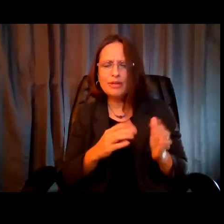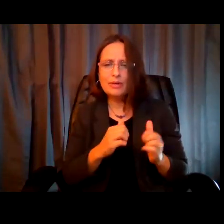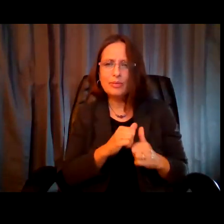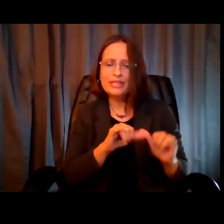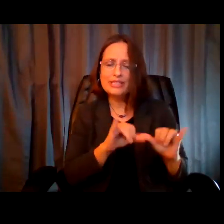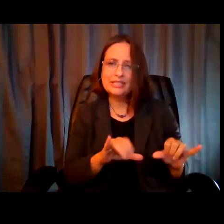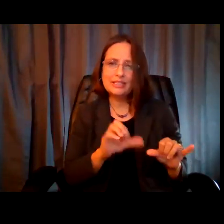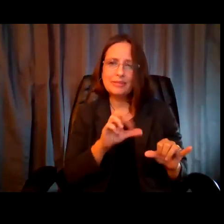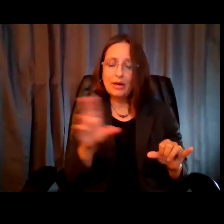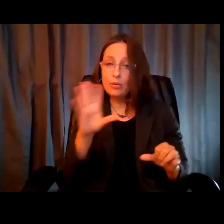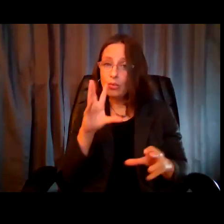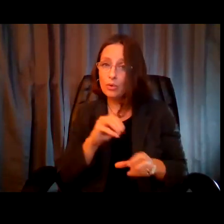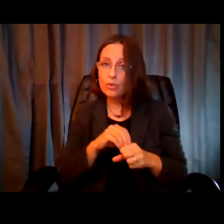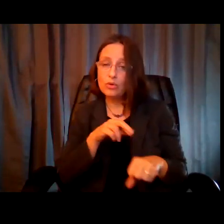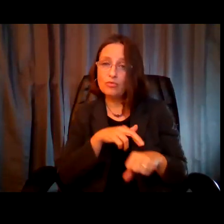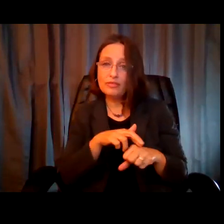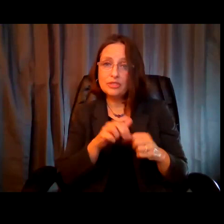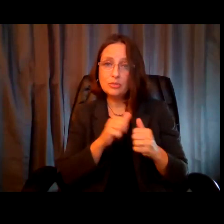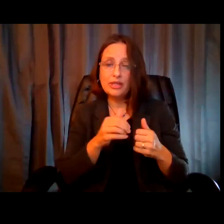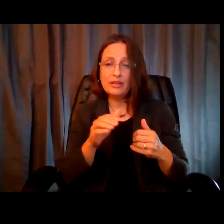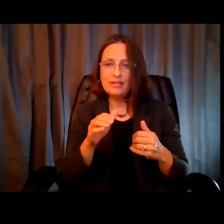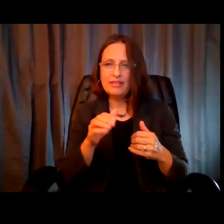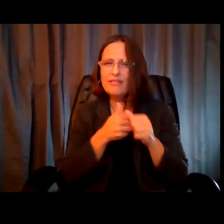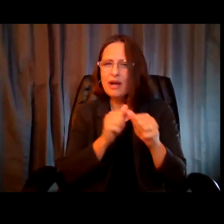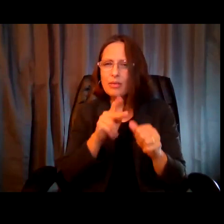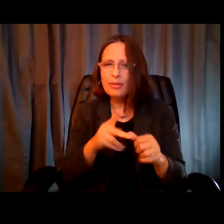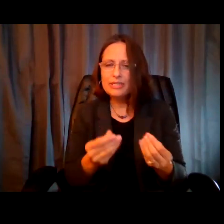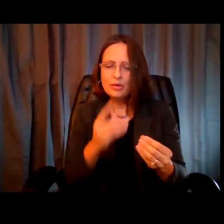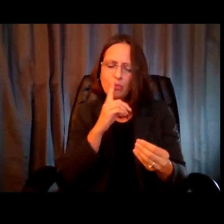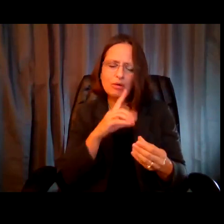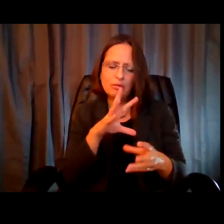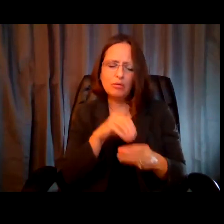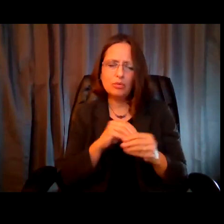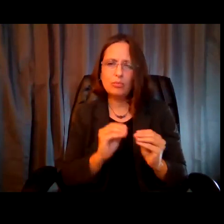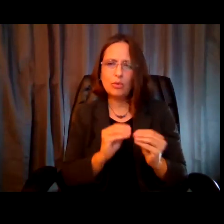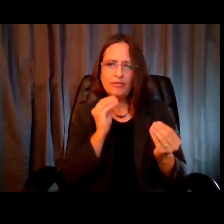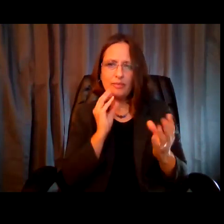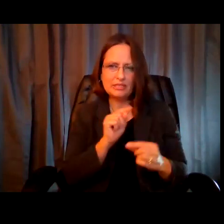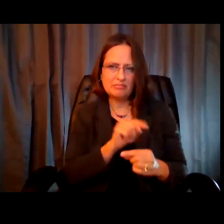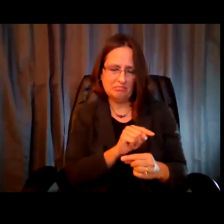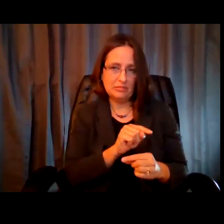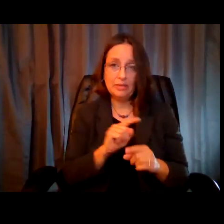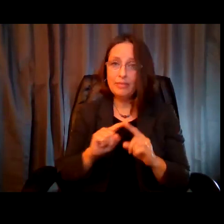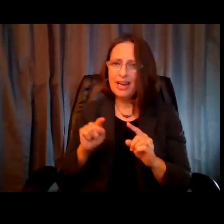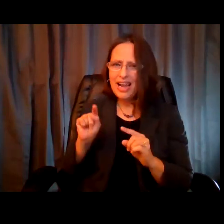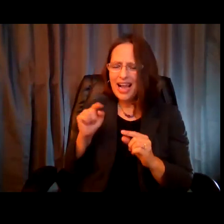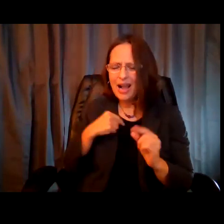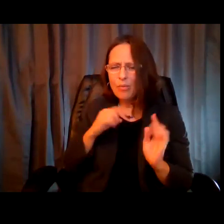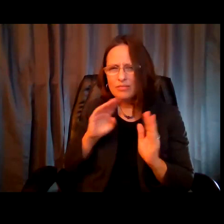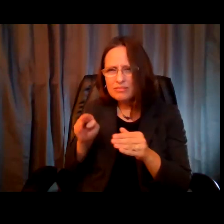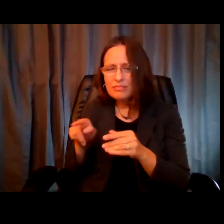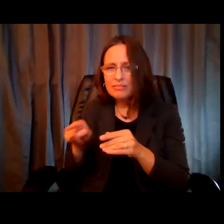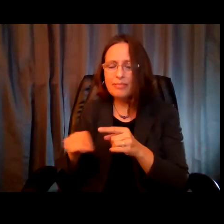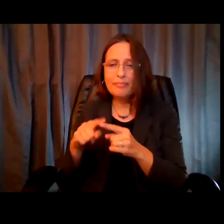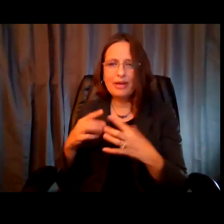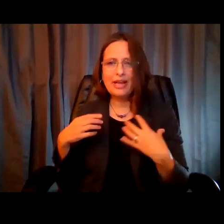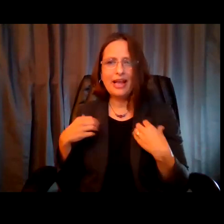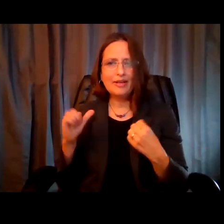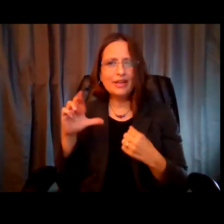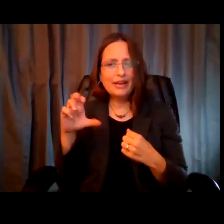communication strategies and technologies you'd like to use. Our next speaker will go into detail